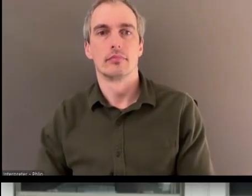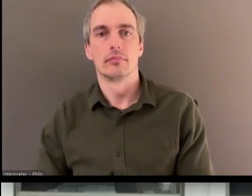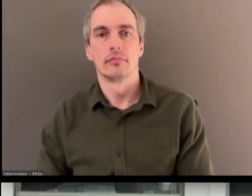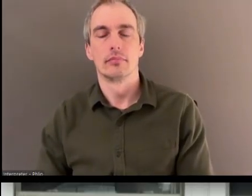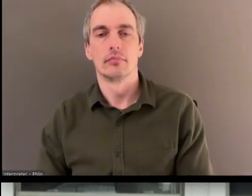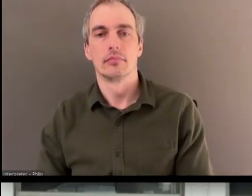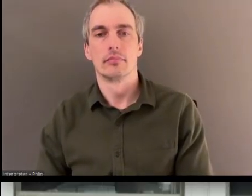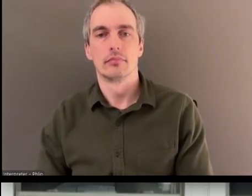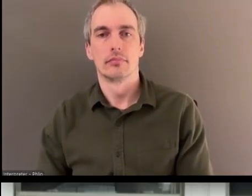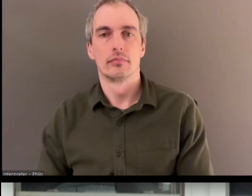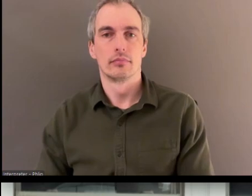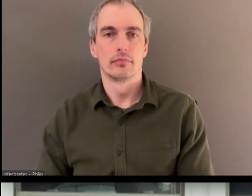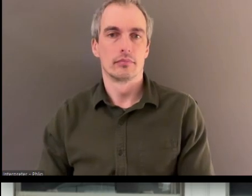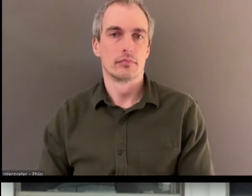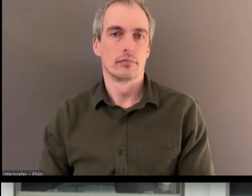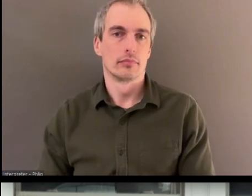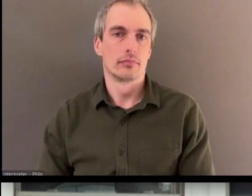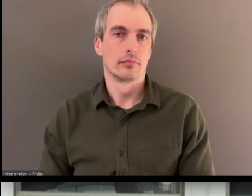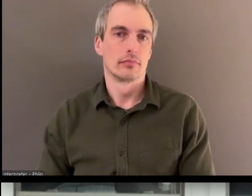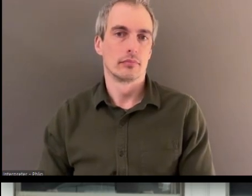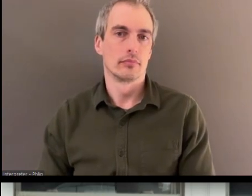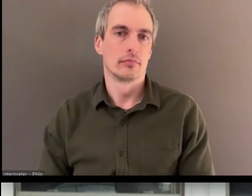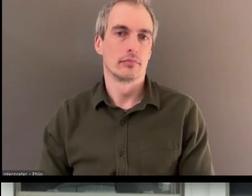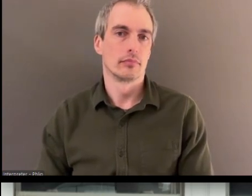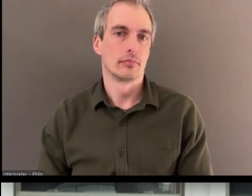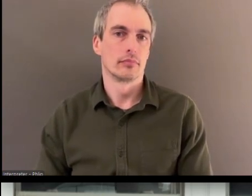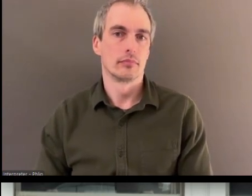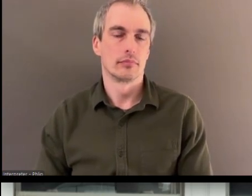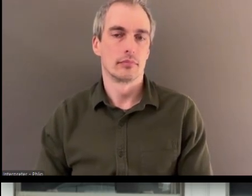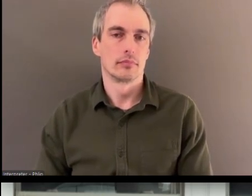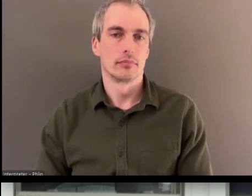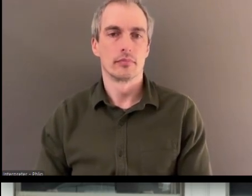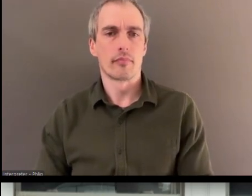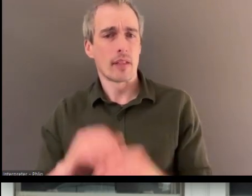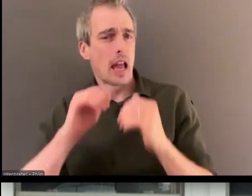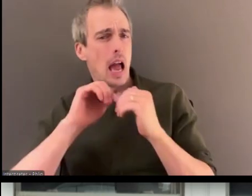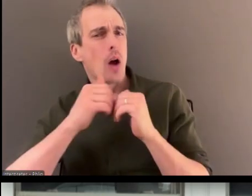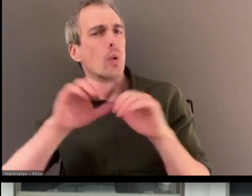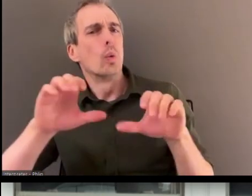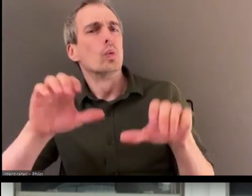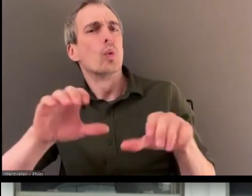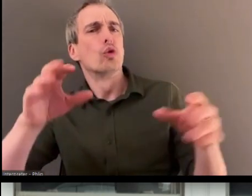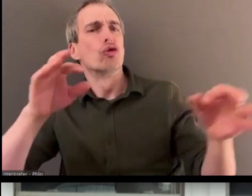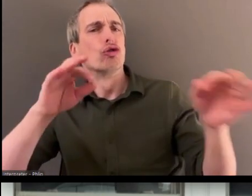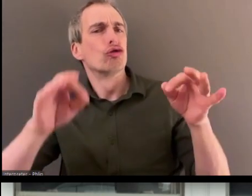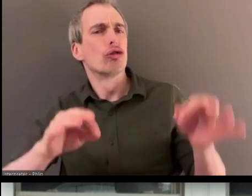So... Someone asked how does it do descriptions of images?